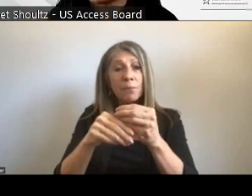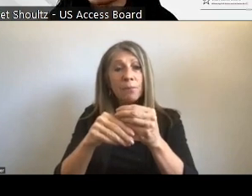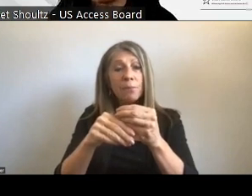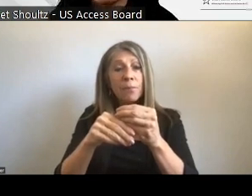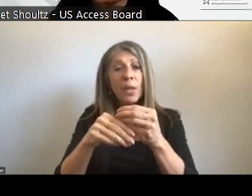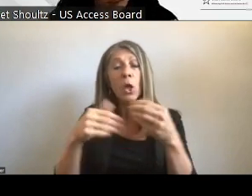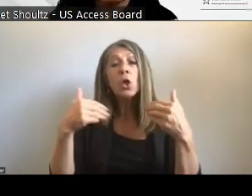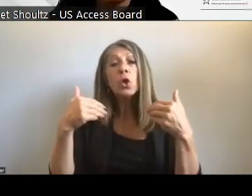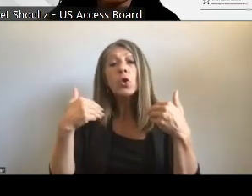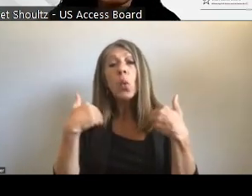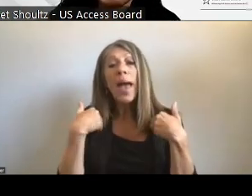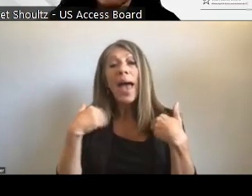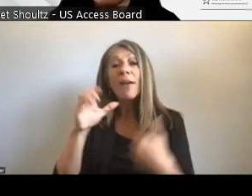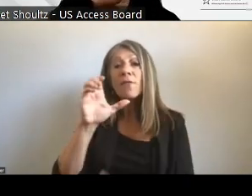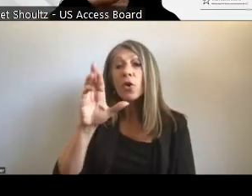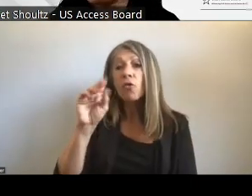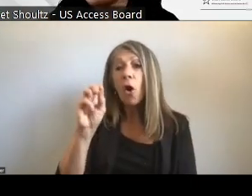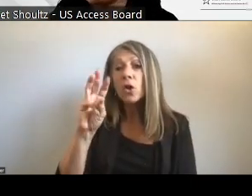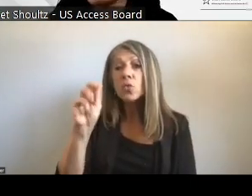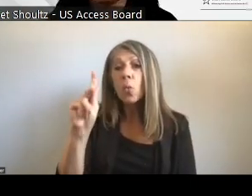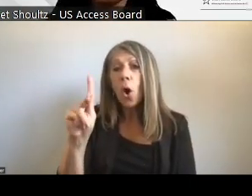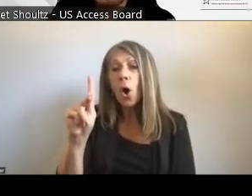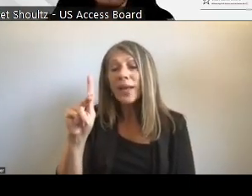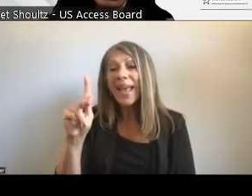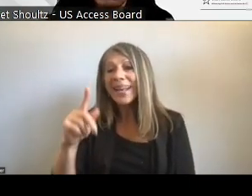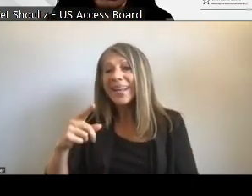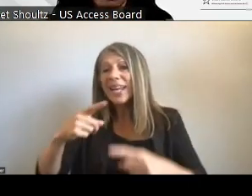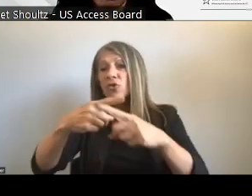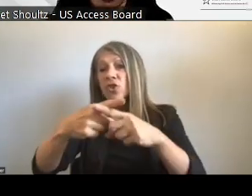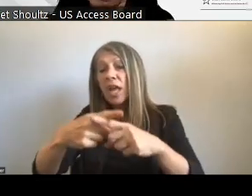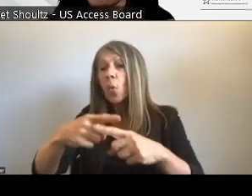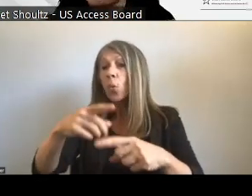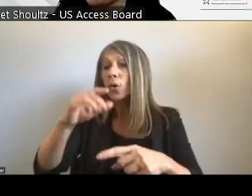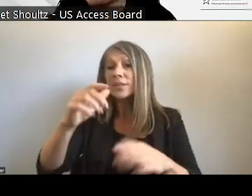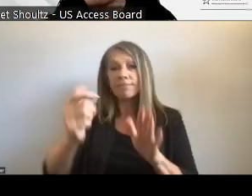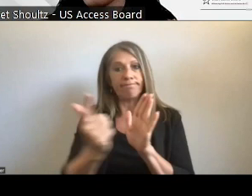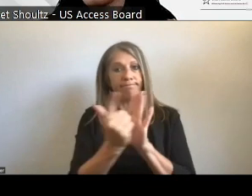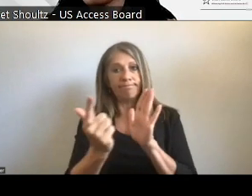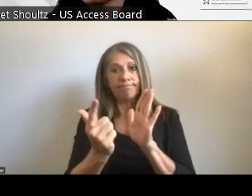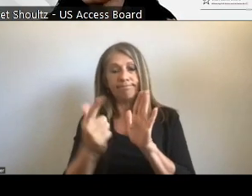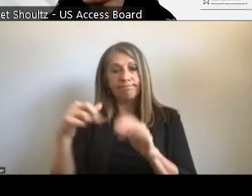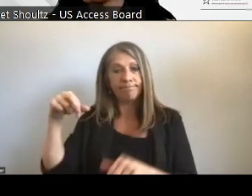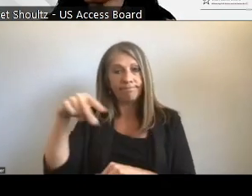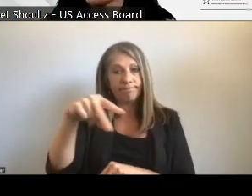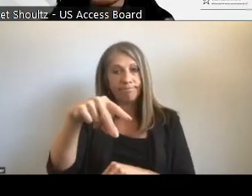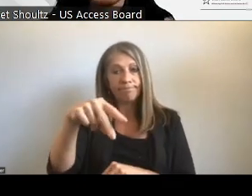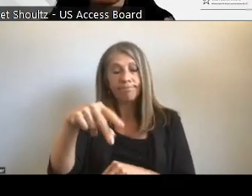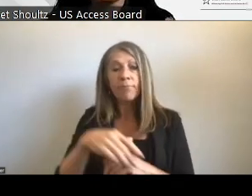crosswalks at intersections where pedestrian crossing is prohibited. So you'll find that in